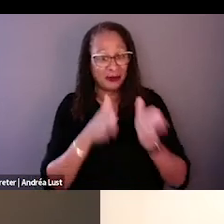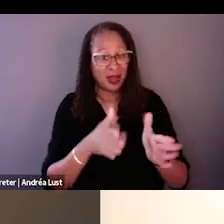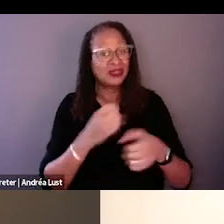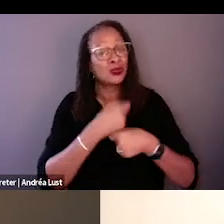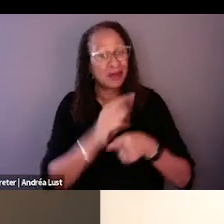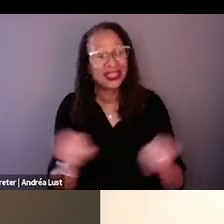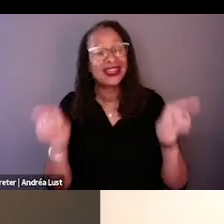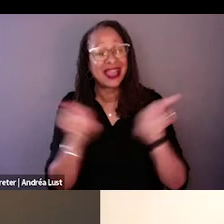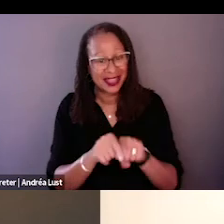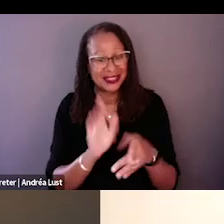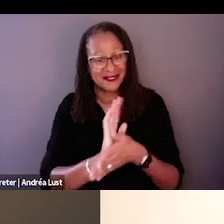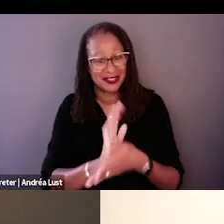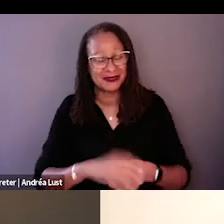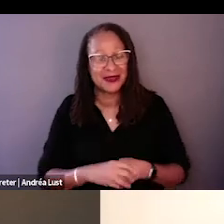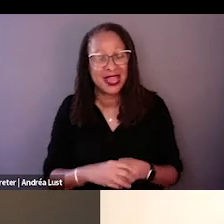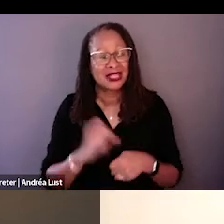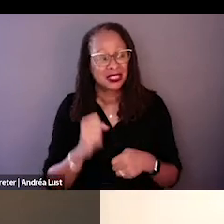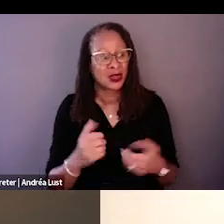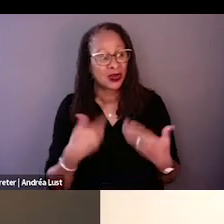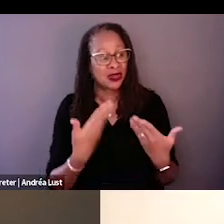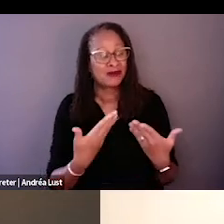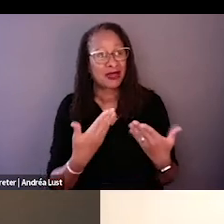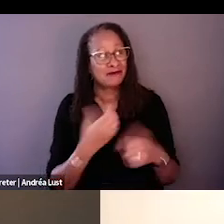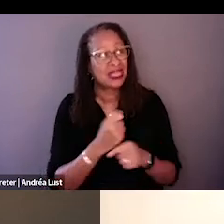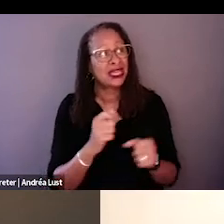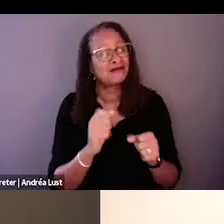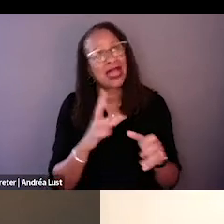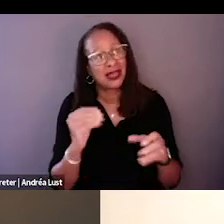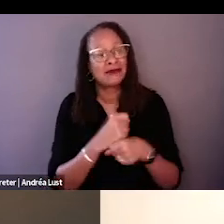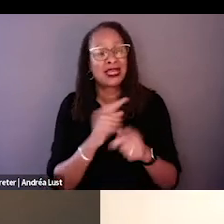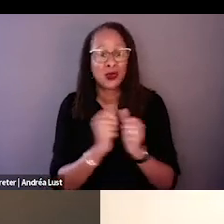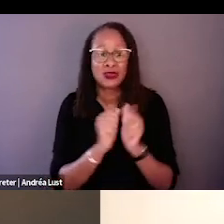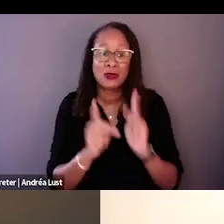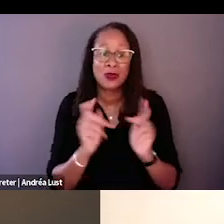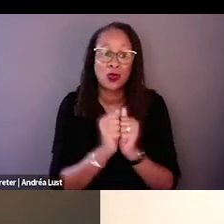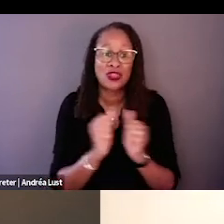I would have thought it would be very different in the sense that you have to distill everything